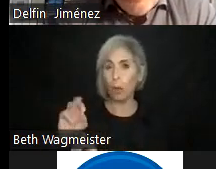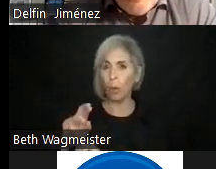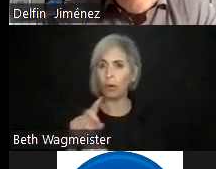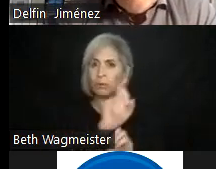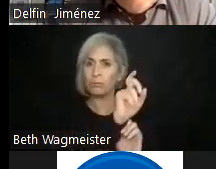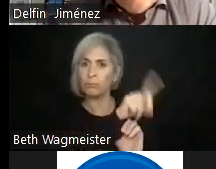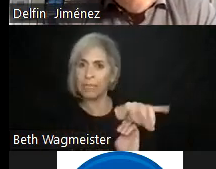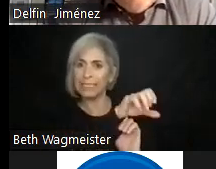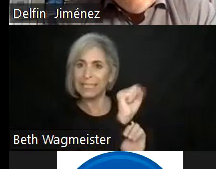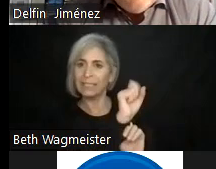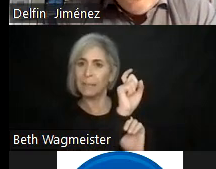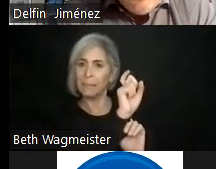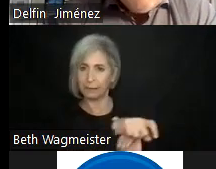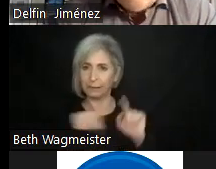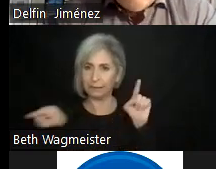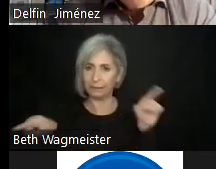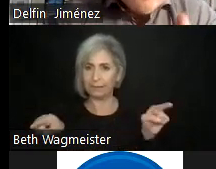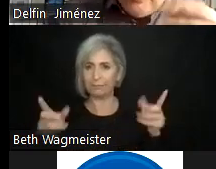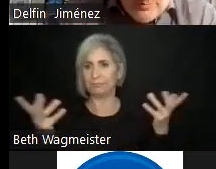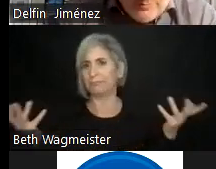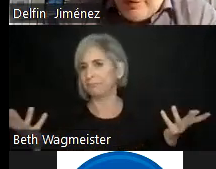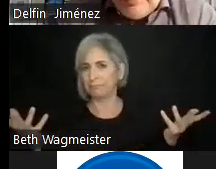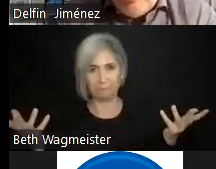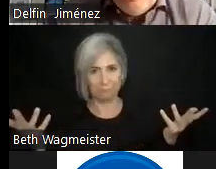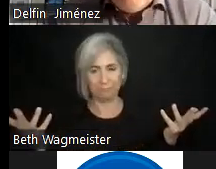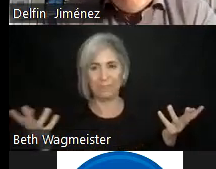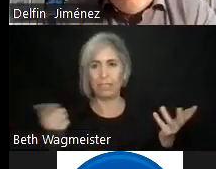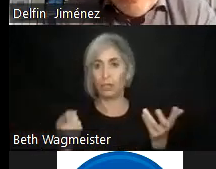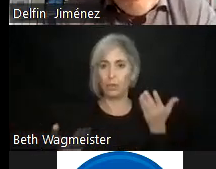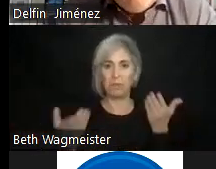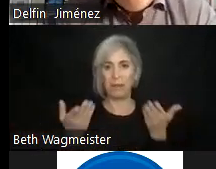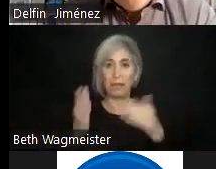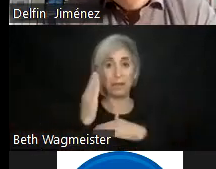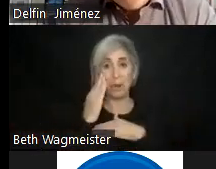Well, it is clear. And you probably already know this. But